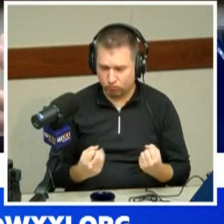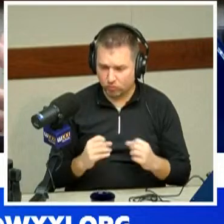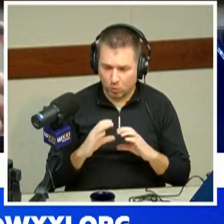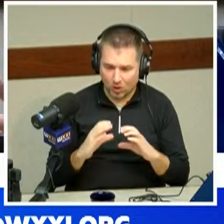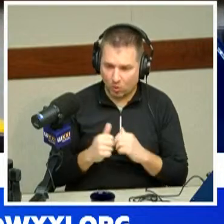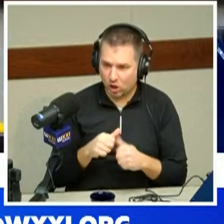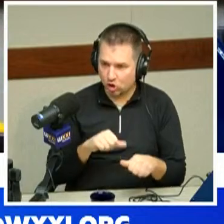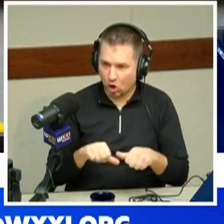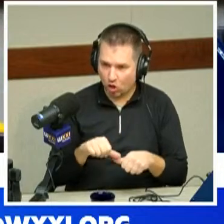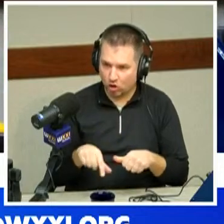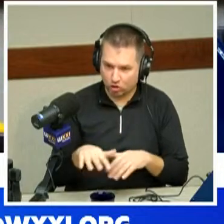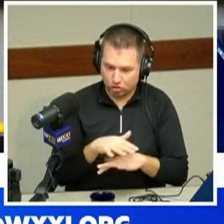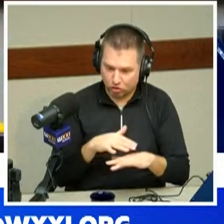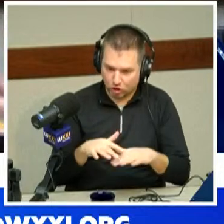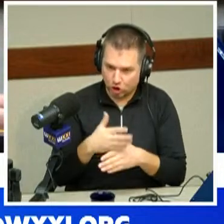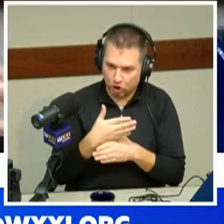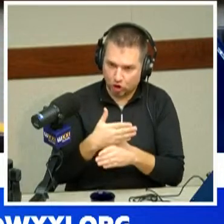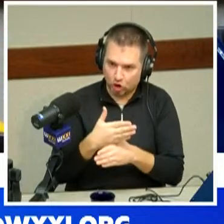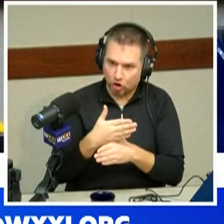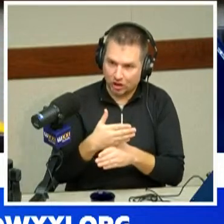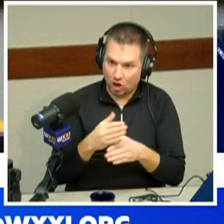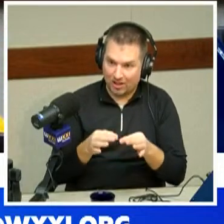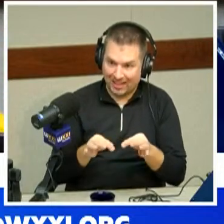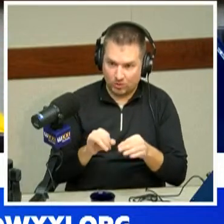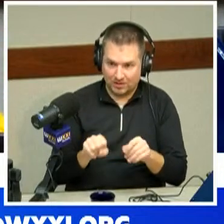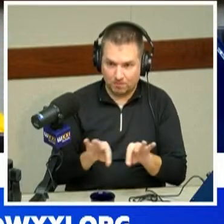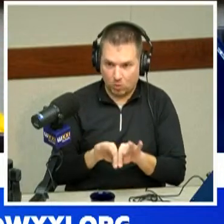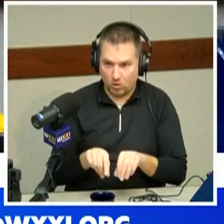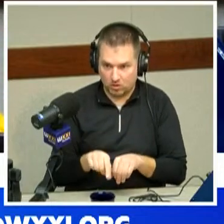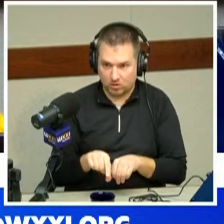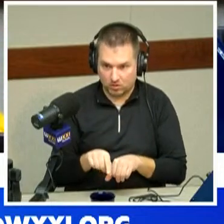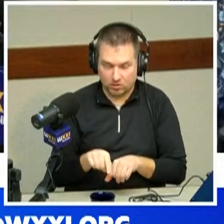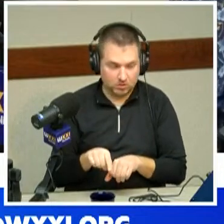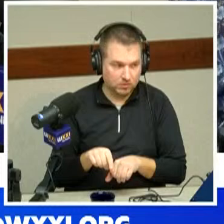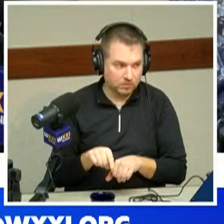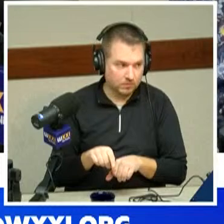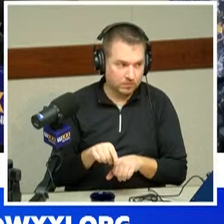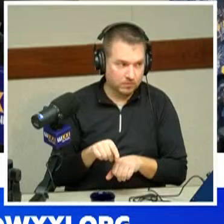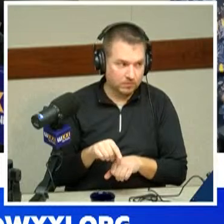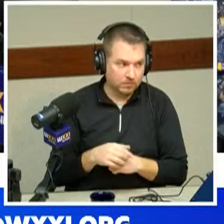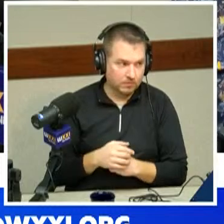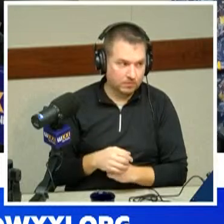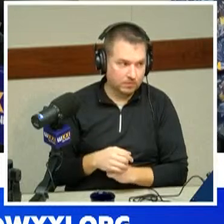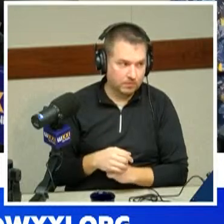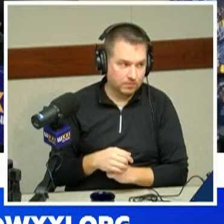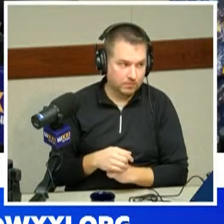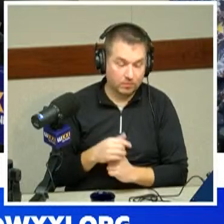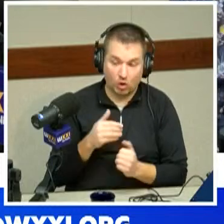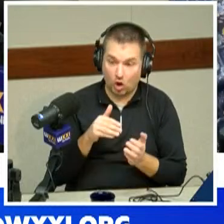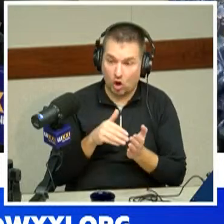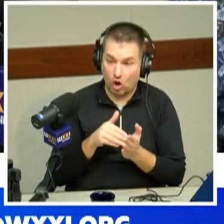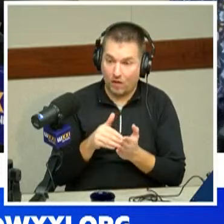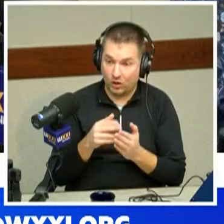to start sharing a language with one another is very important so we often use the word parents